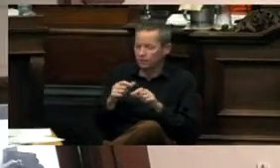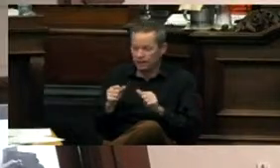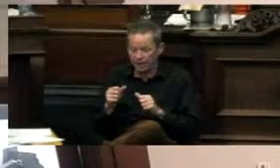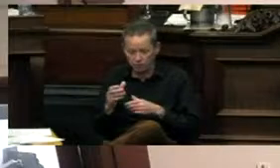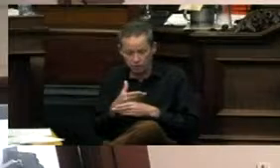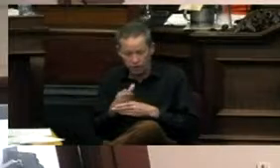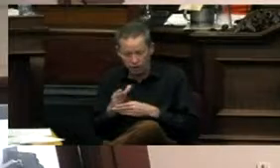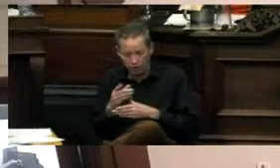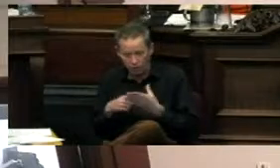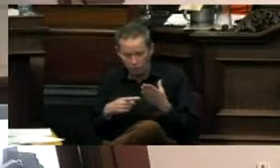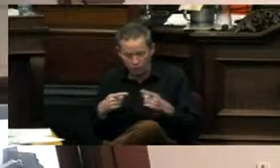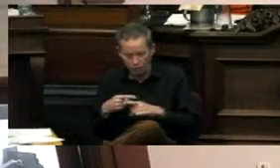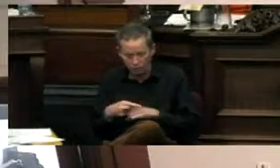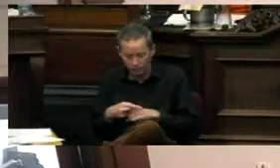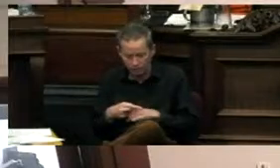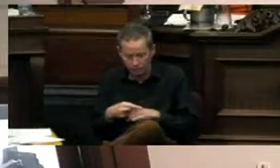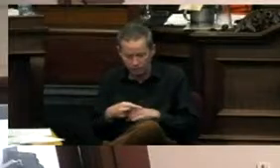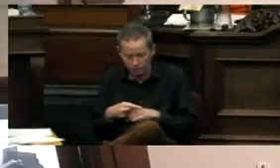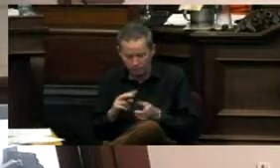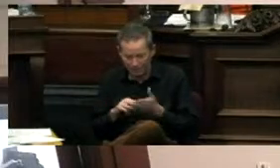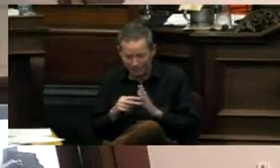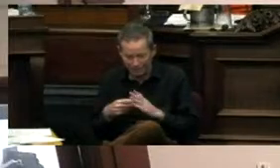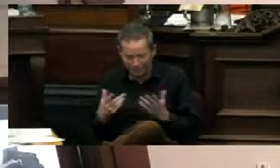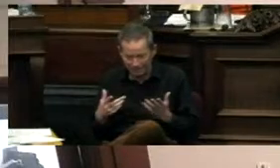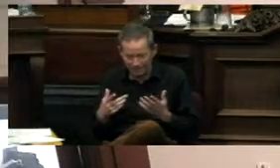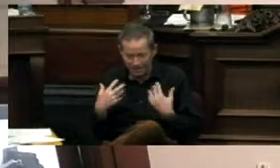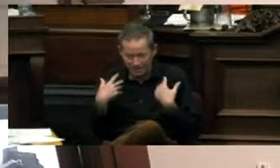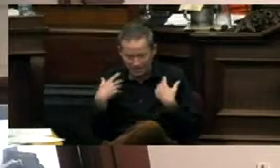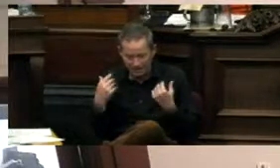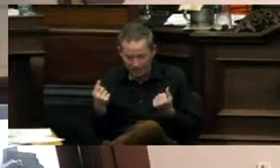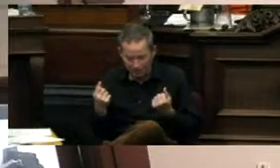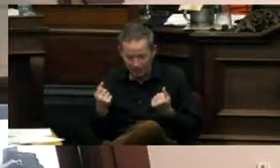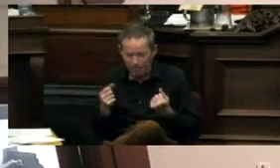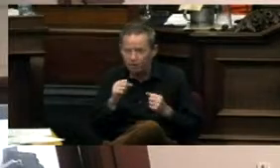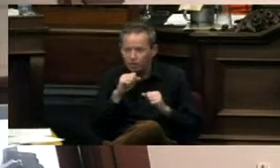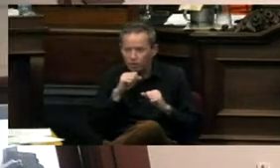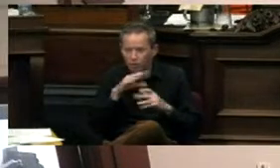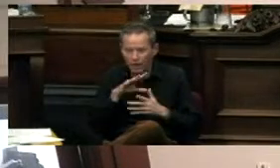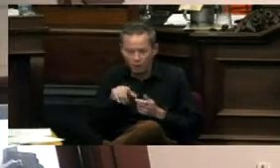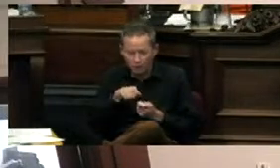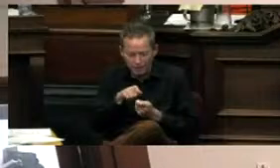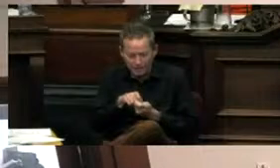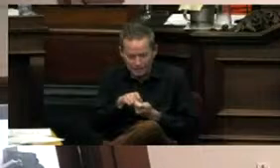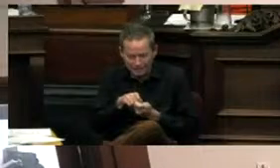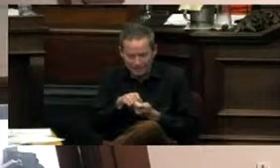what you said. I just want to clarify and I conflicts. The reason is conflicts with the